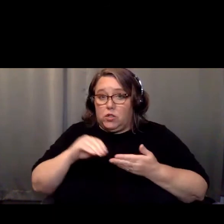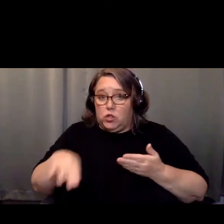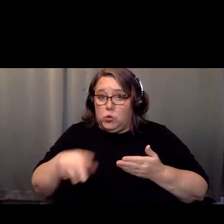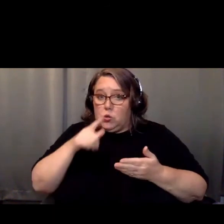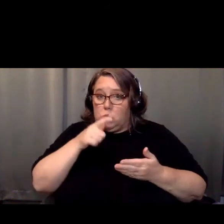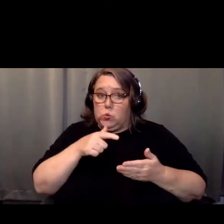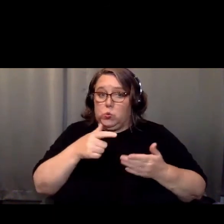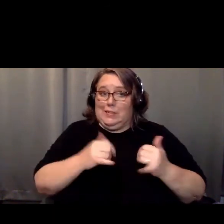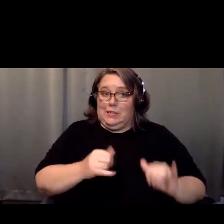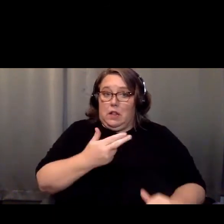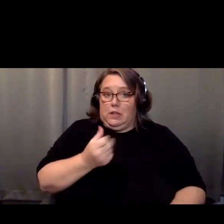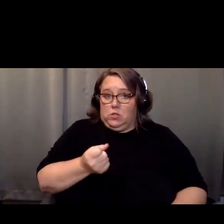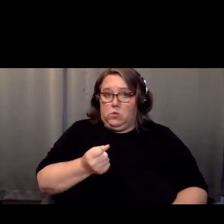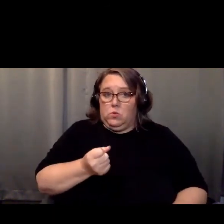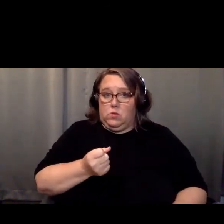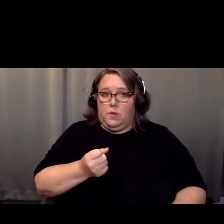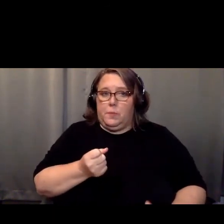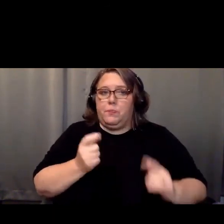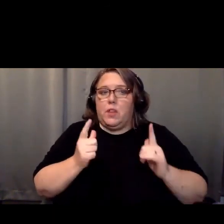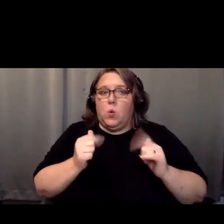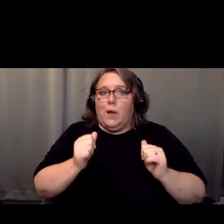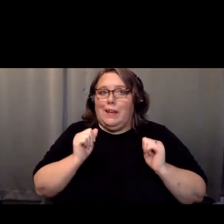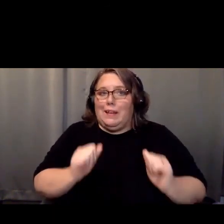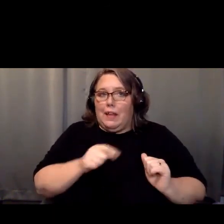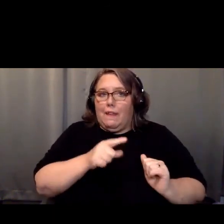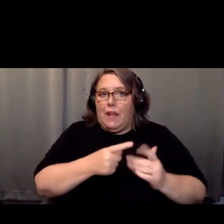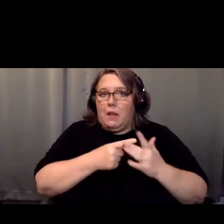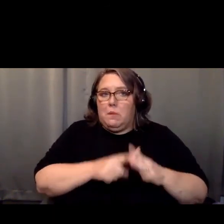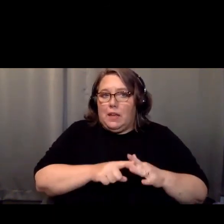when can they begin to request services from the VR?